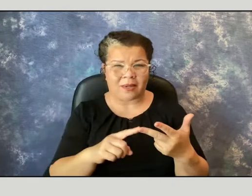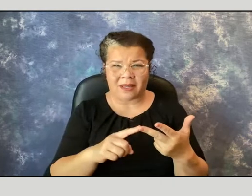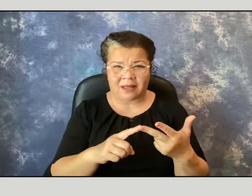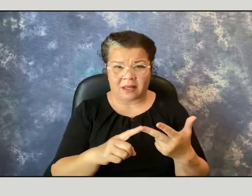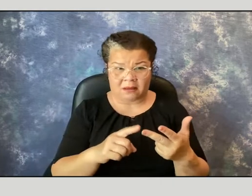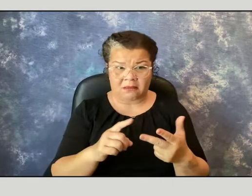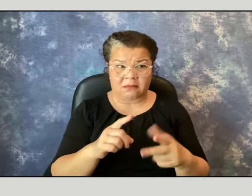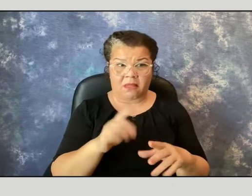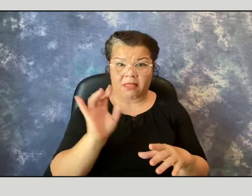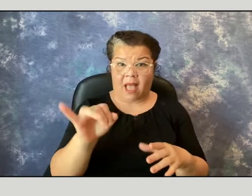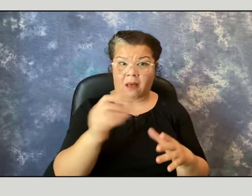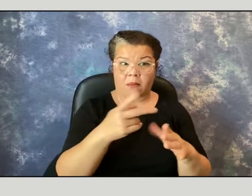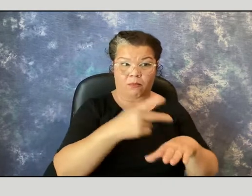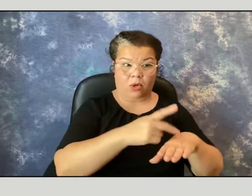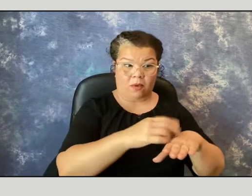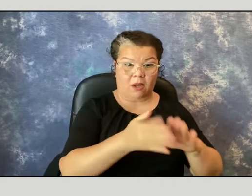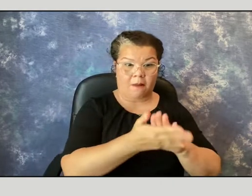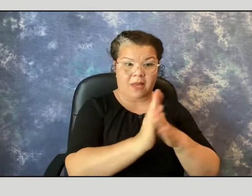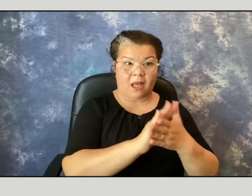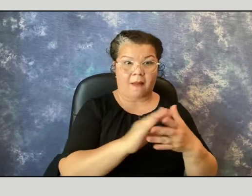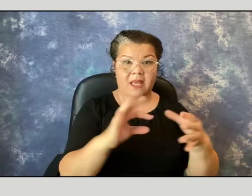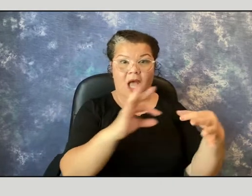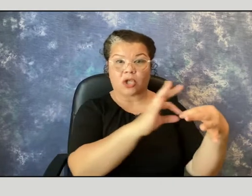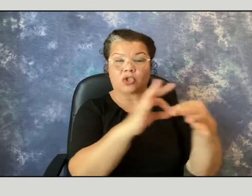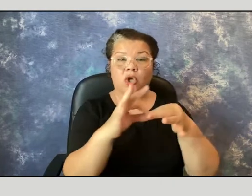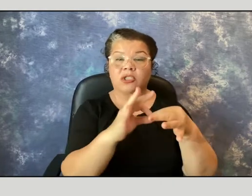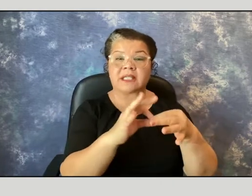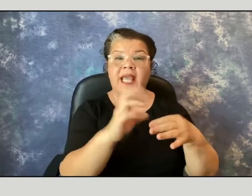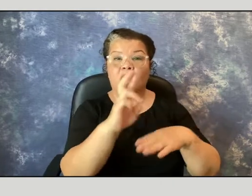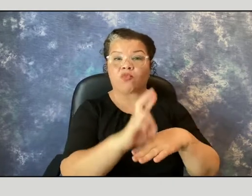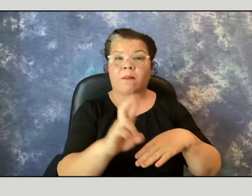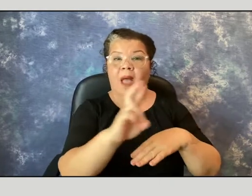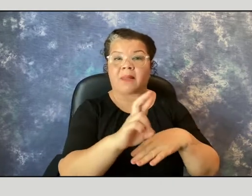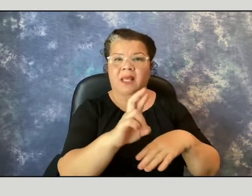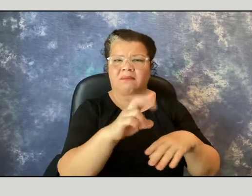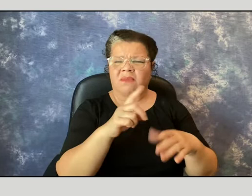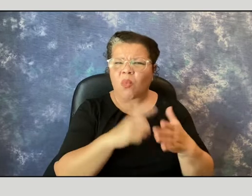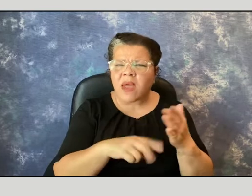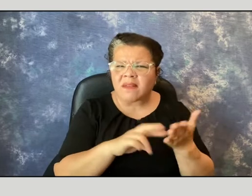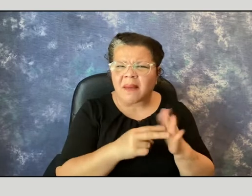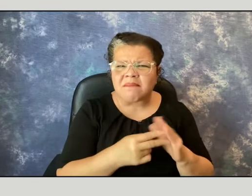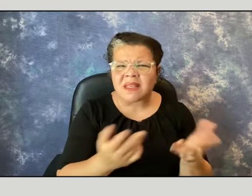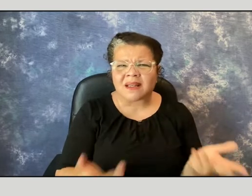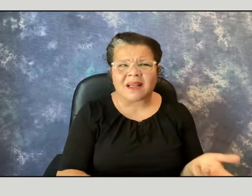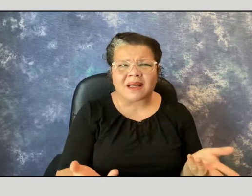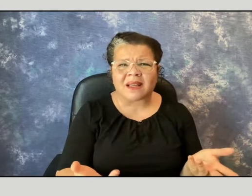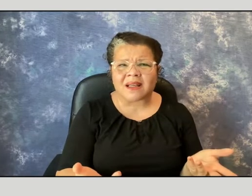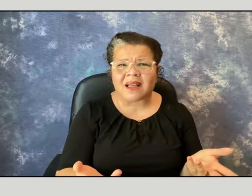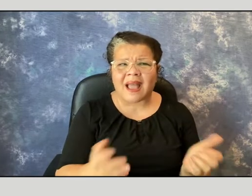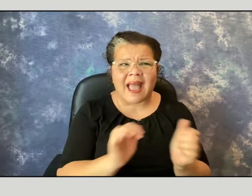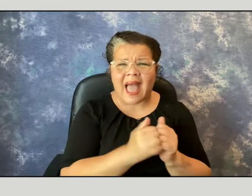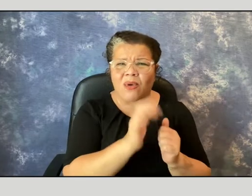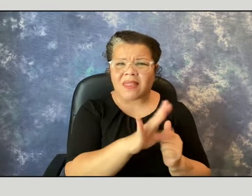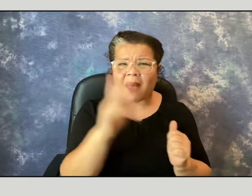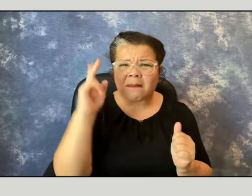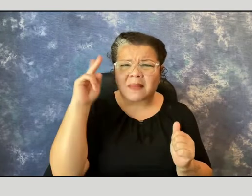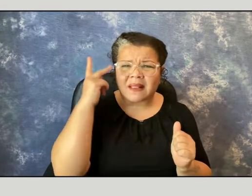to become an associated republic. What in the world is that? How are those political relationships negotiated?